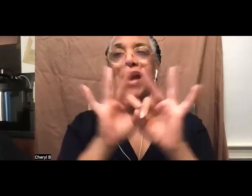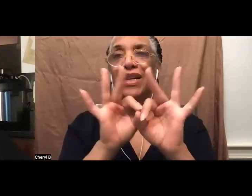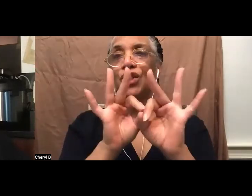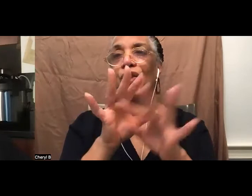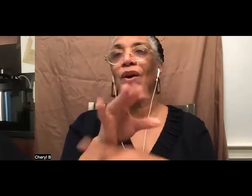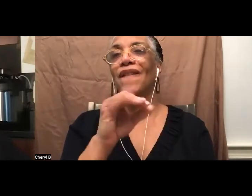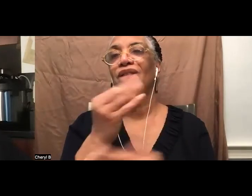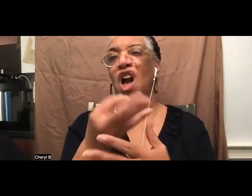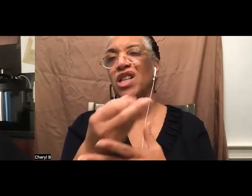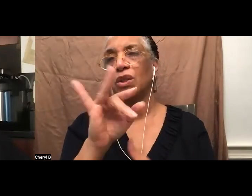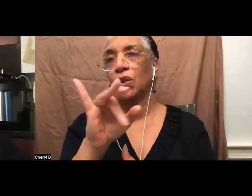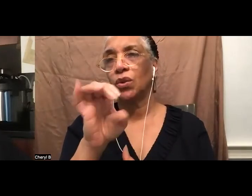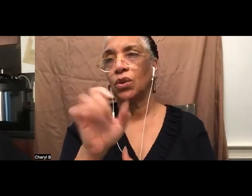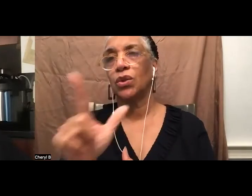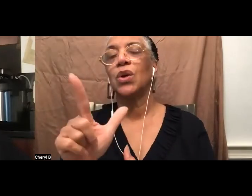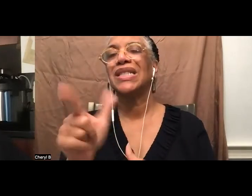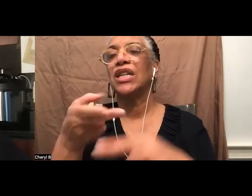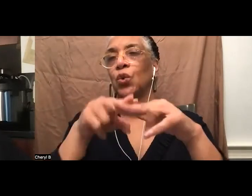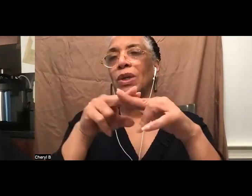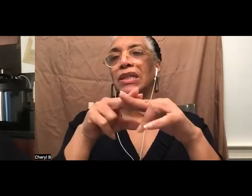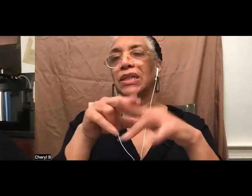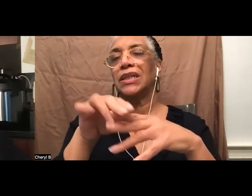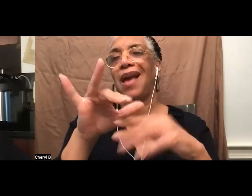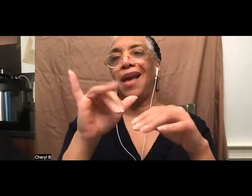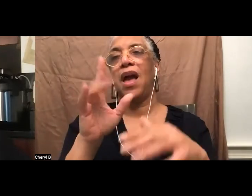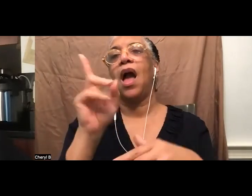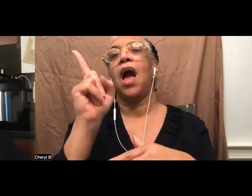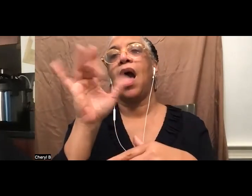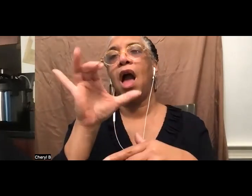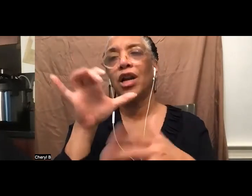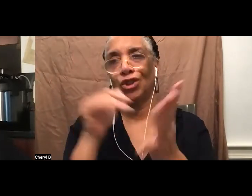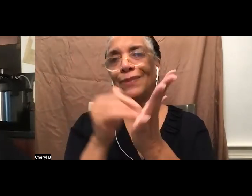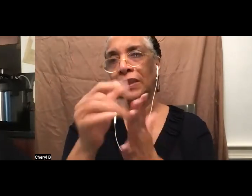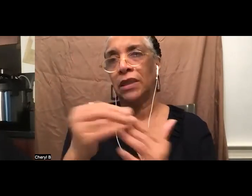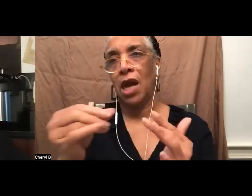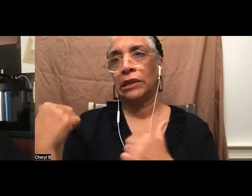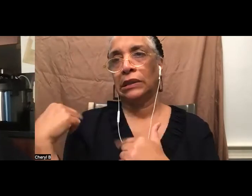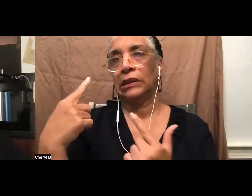million dollars since the beginning of the year. Another study found high wartime prices will net the